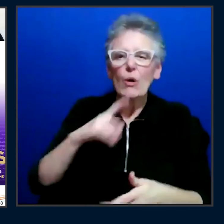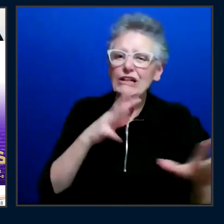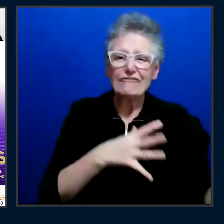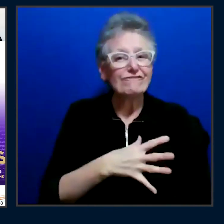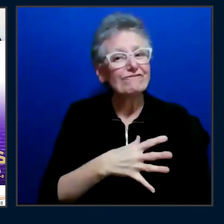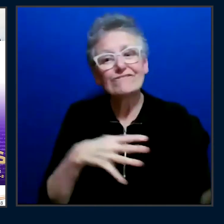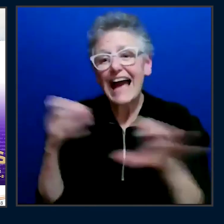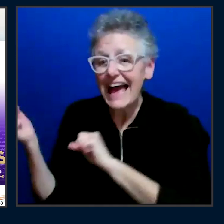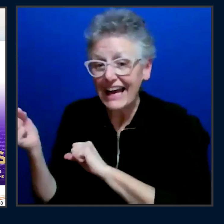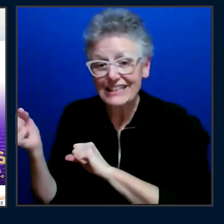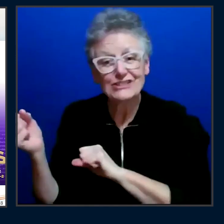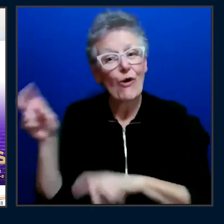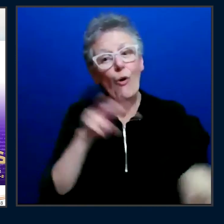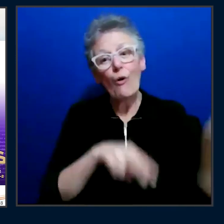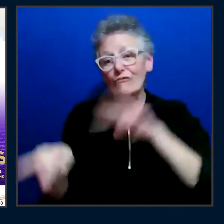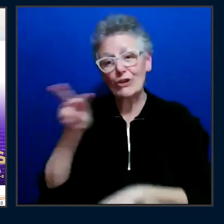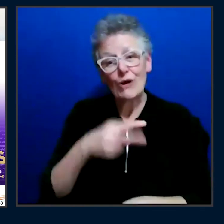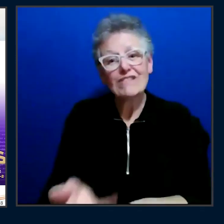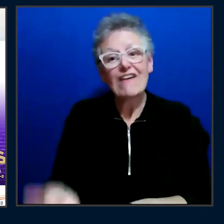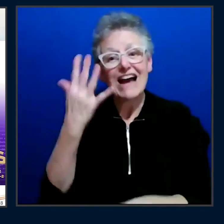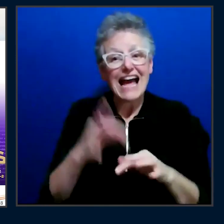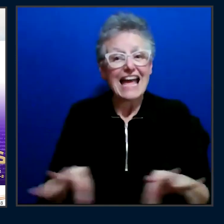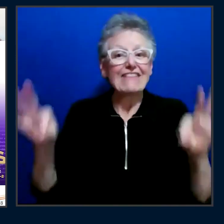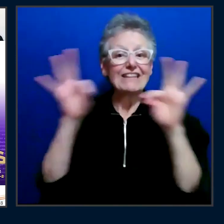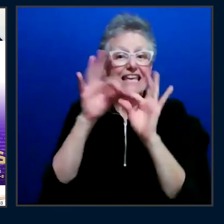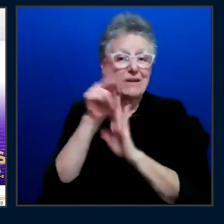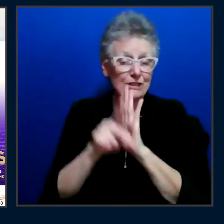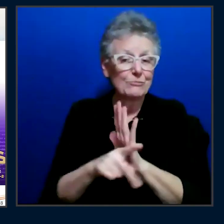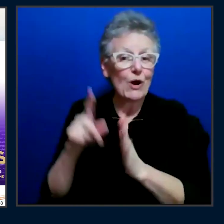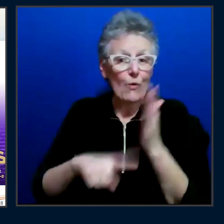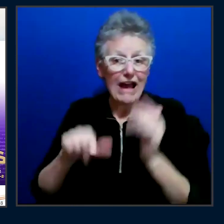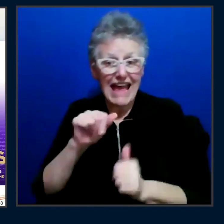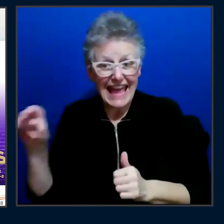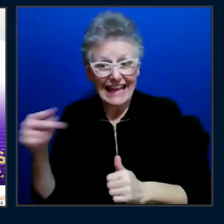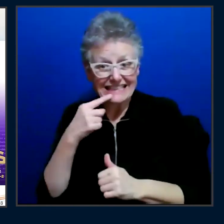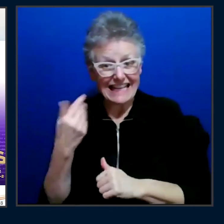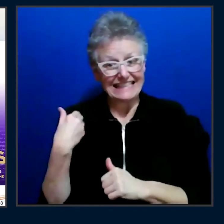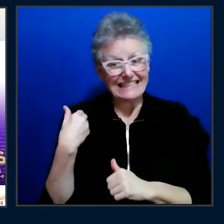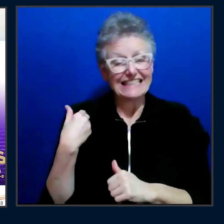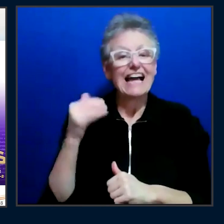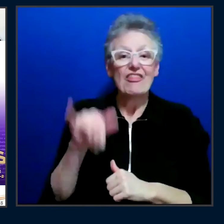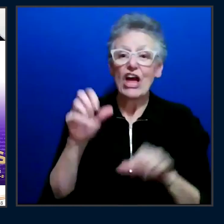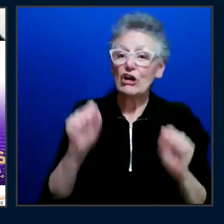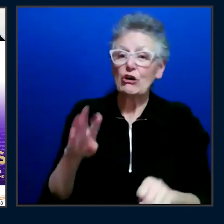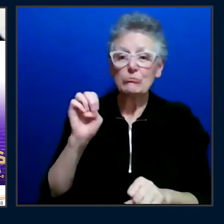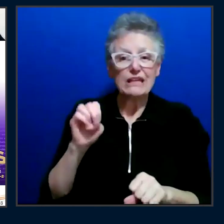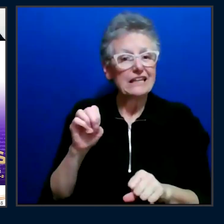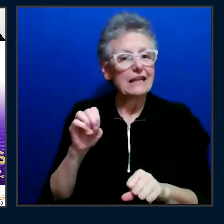a super fast overview of those five key principles. And like Ann mentioned earlier, that could be